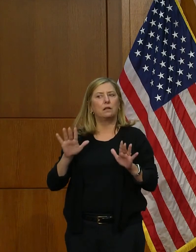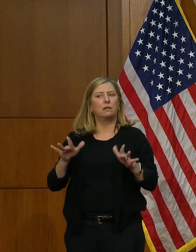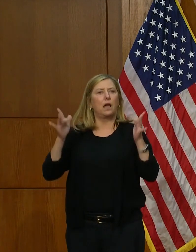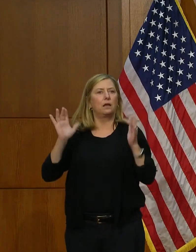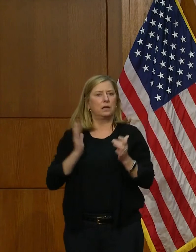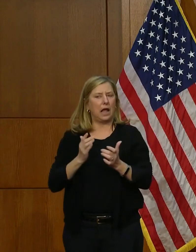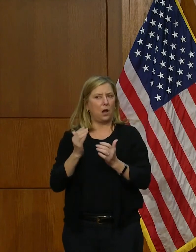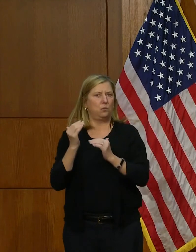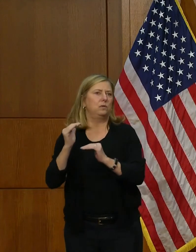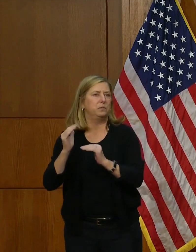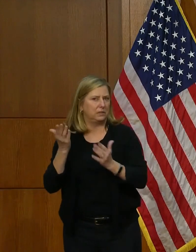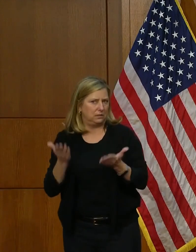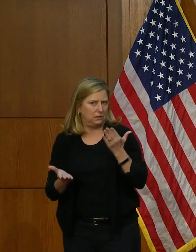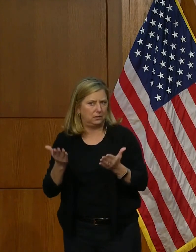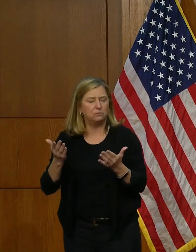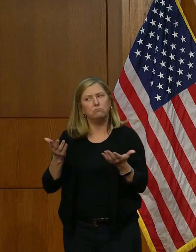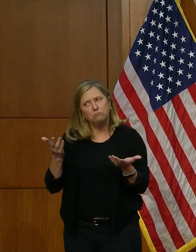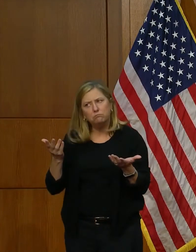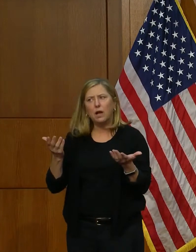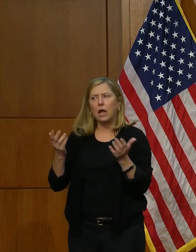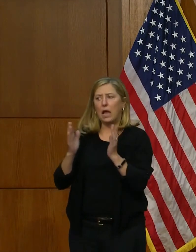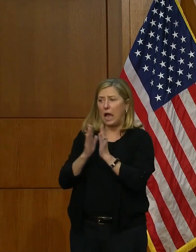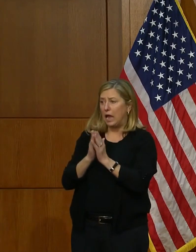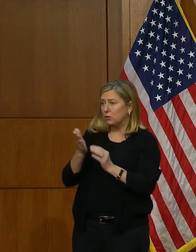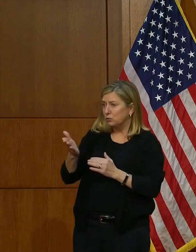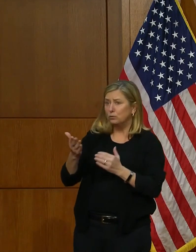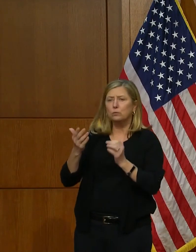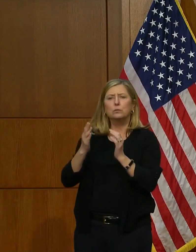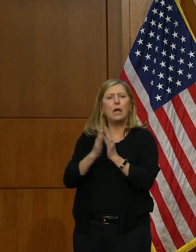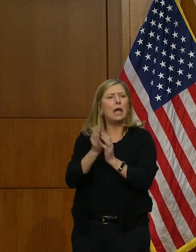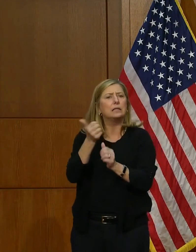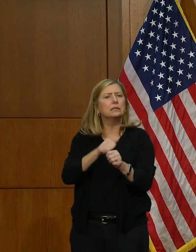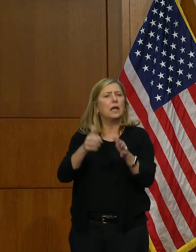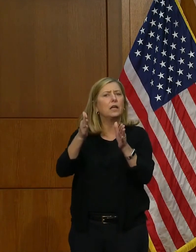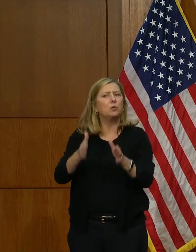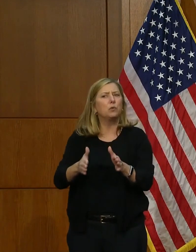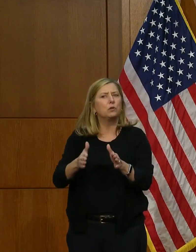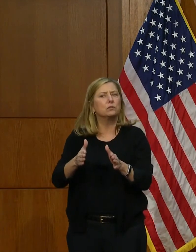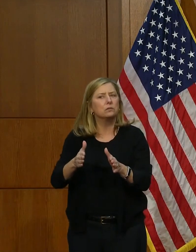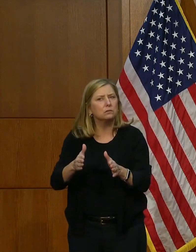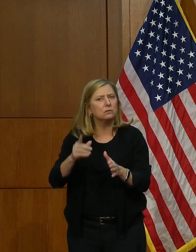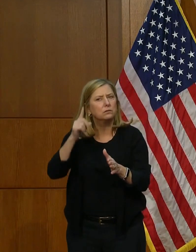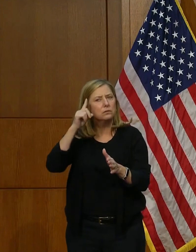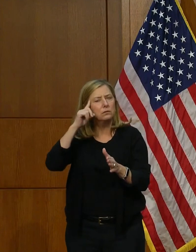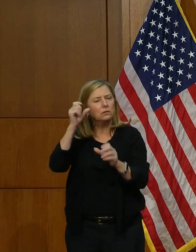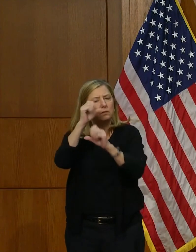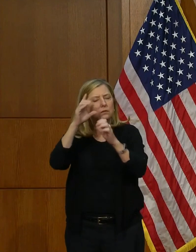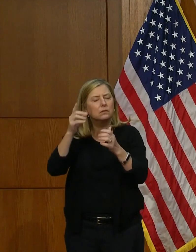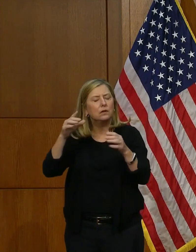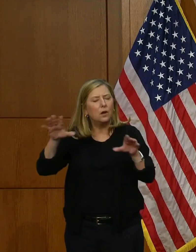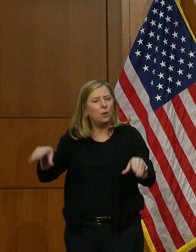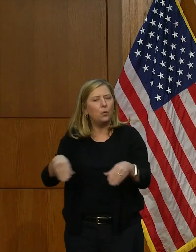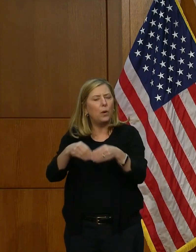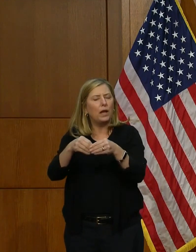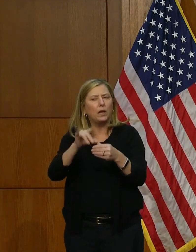THE MEASURES THAT WE HAVE PUT IN PLACE BUT I WOULD JUST. GUESS. ASK YOU OR ASK ANYBODY